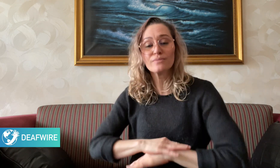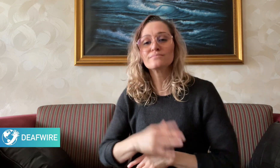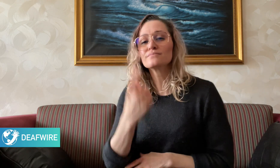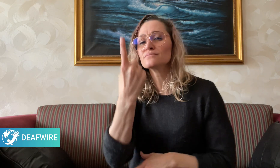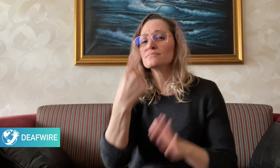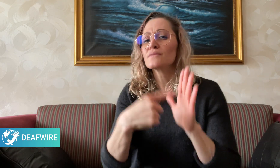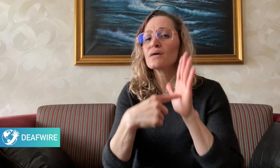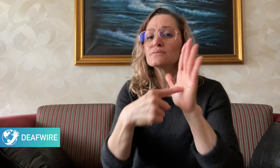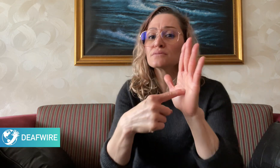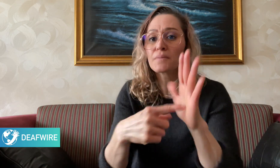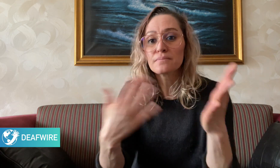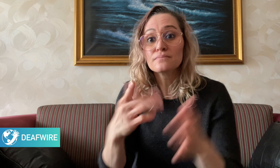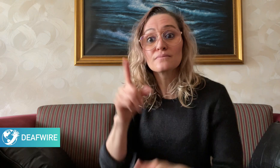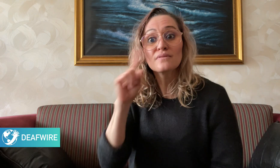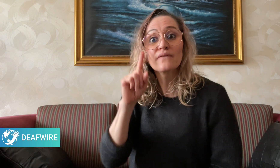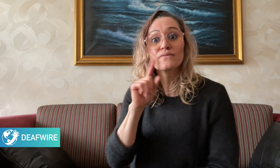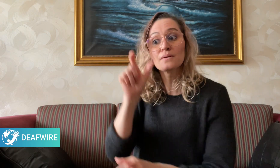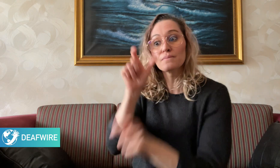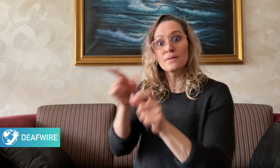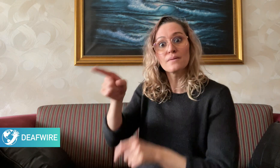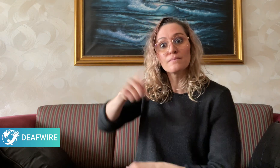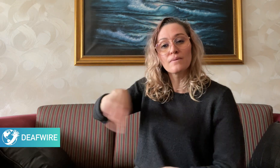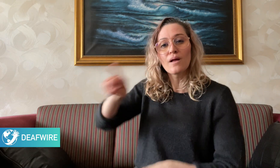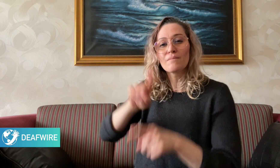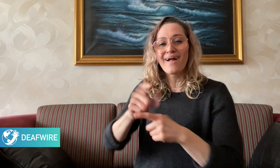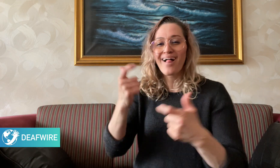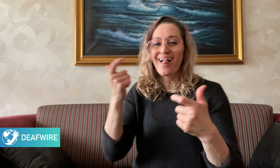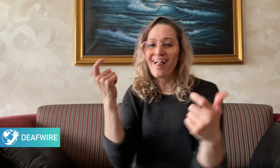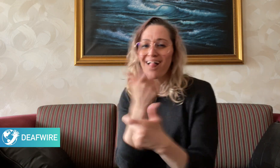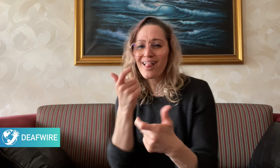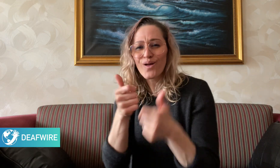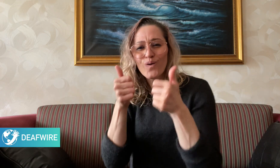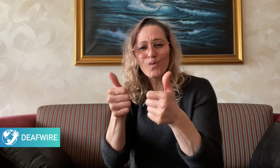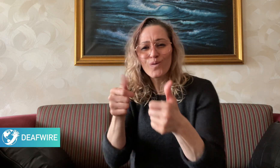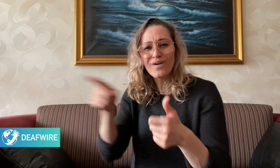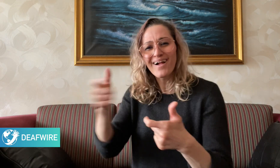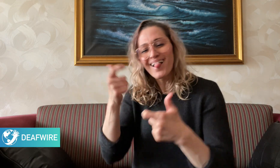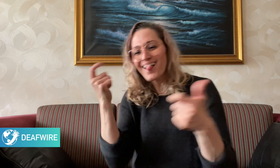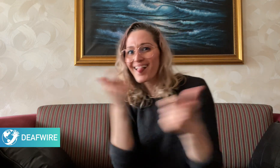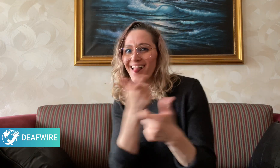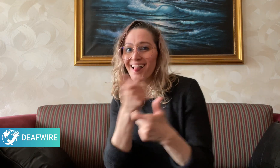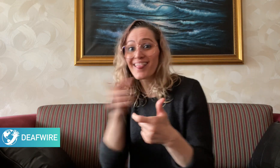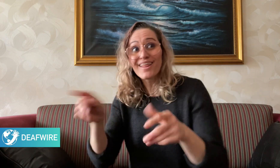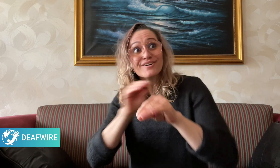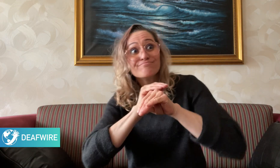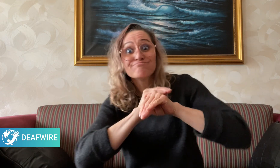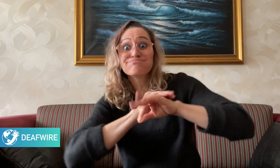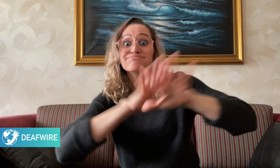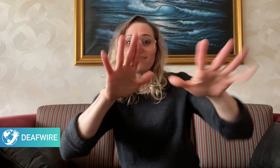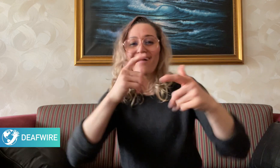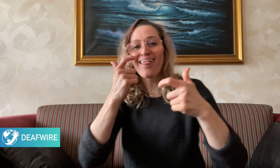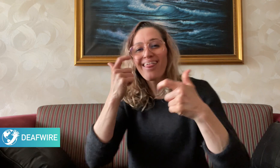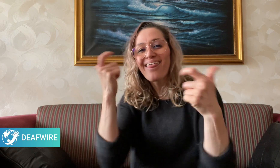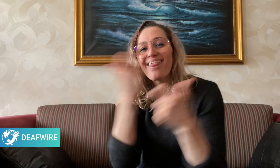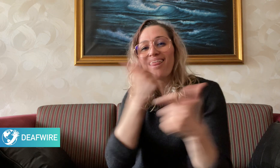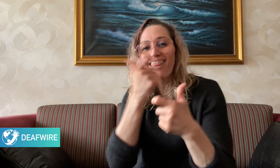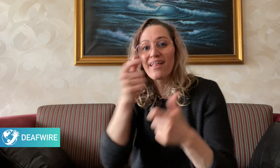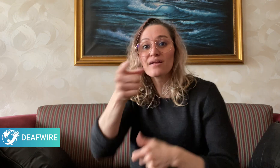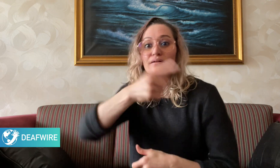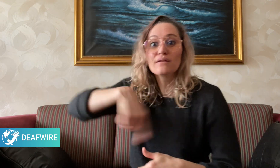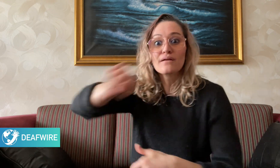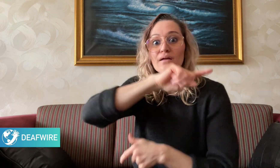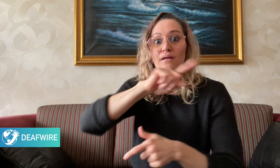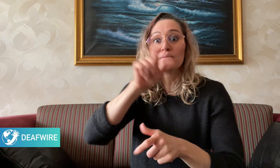Deaf comedians who post comedy videos can influence